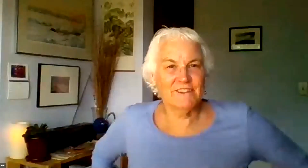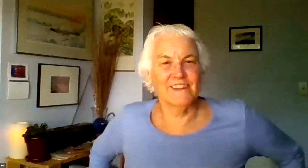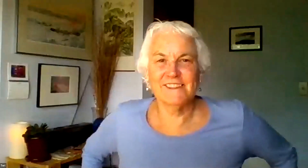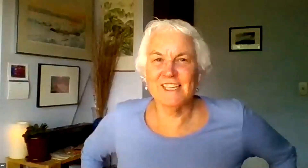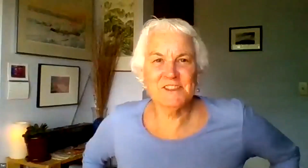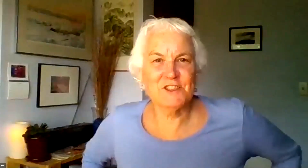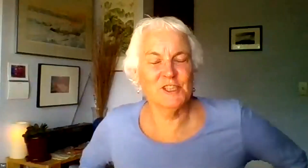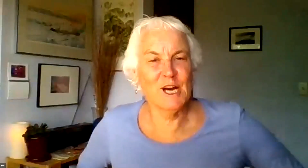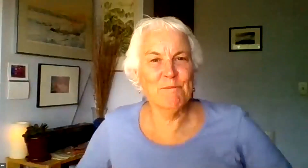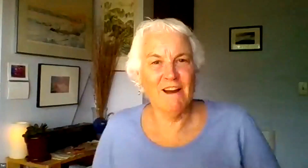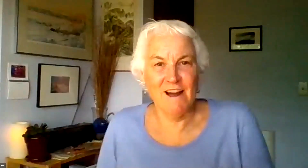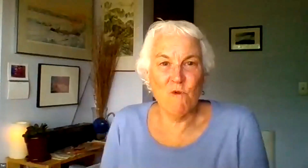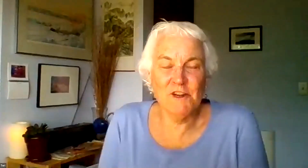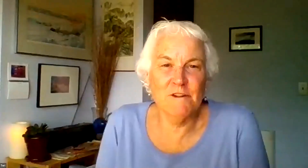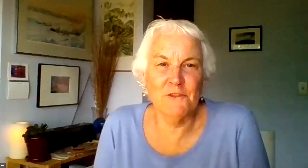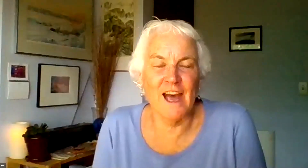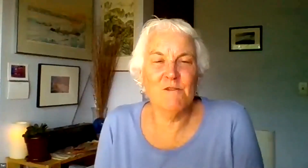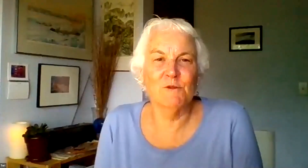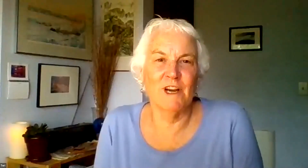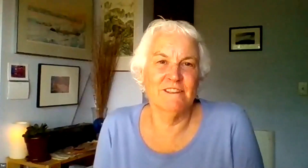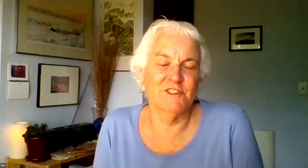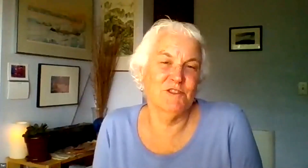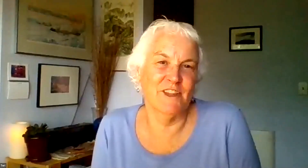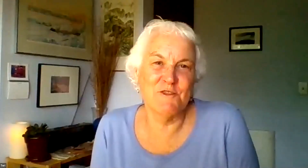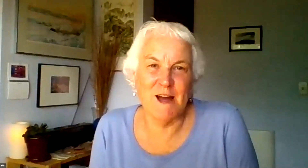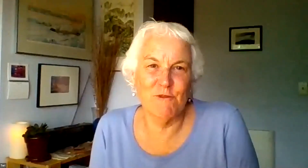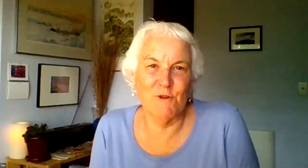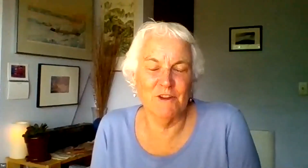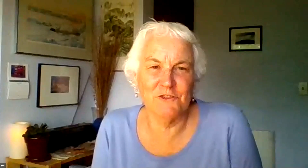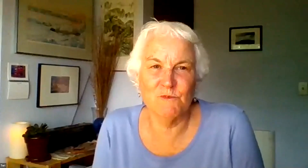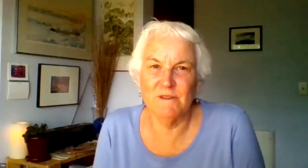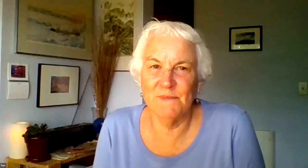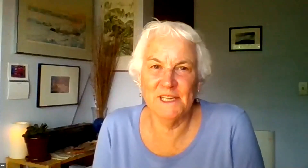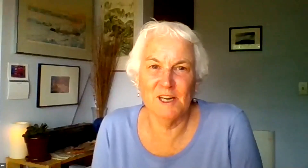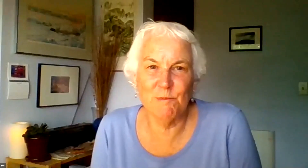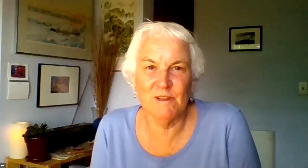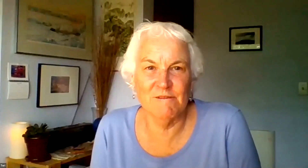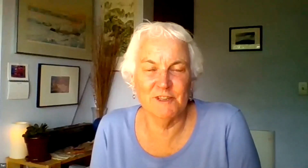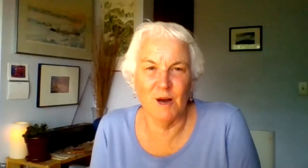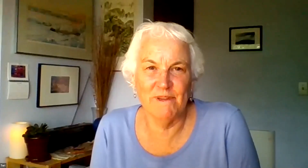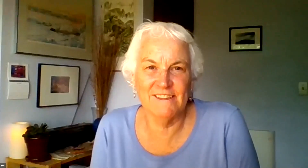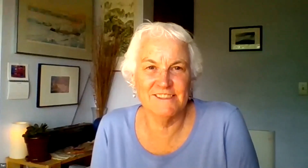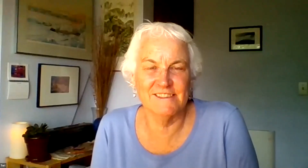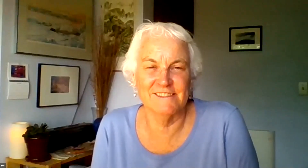know that we're early, but No problem. That